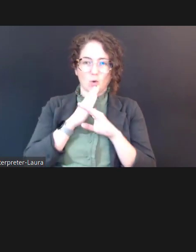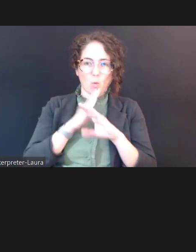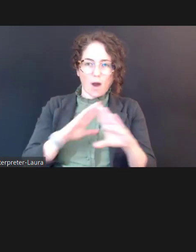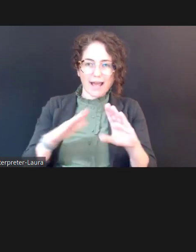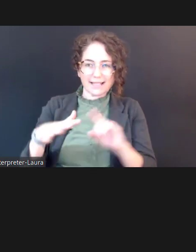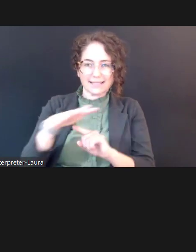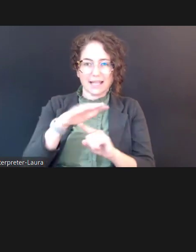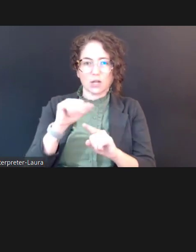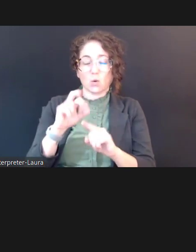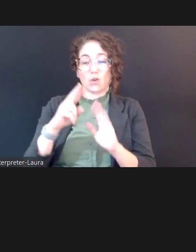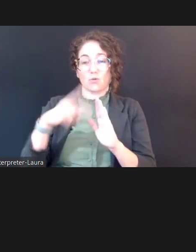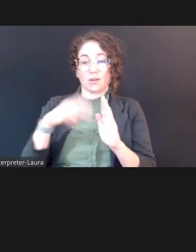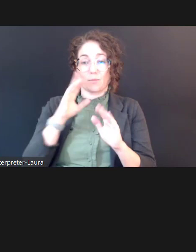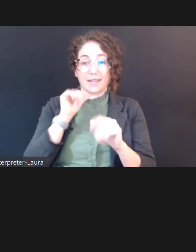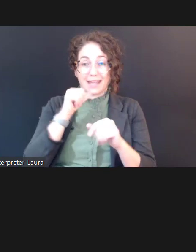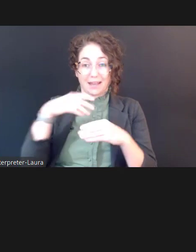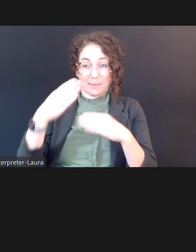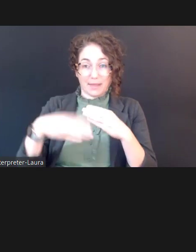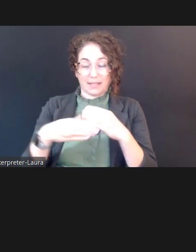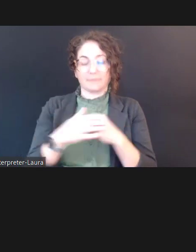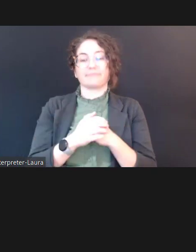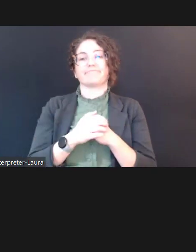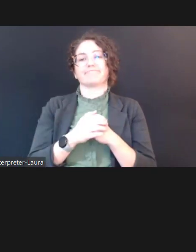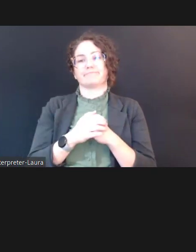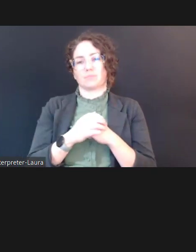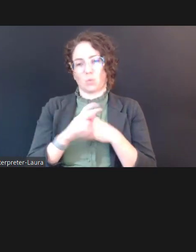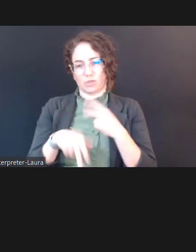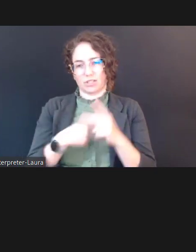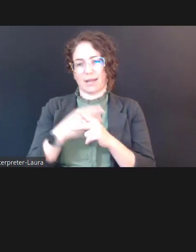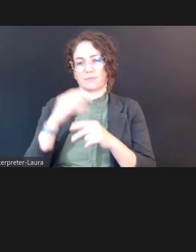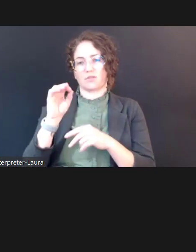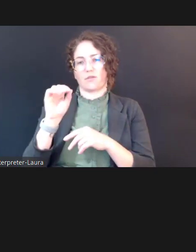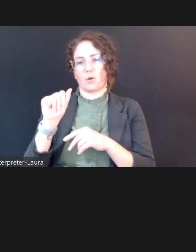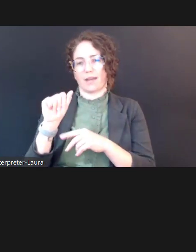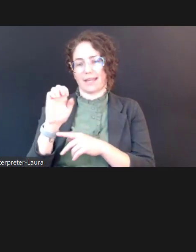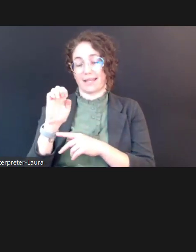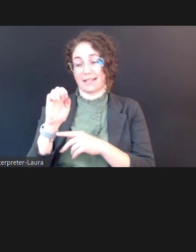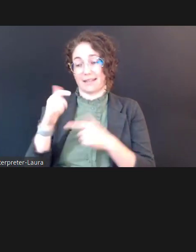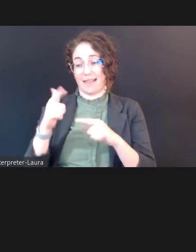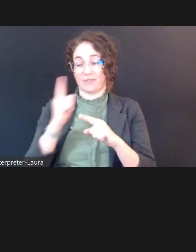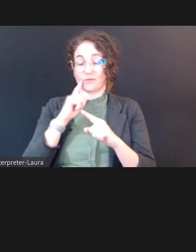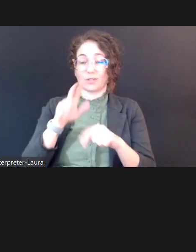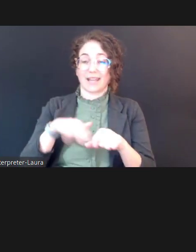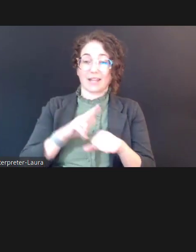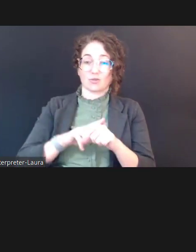or the result read willing be incomplete, which OAE is allowed to